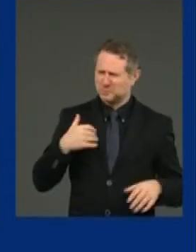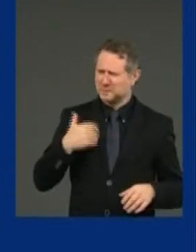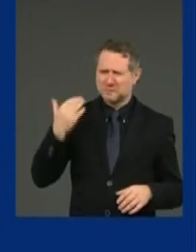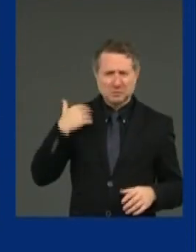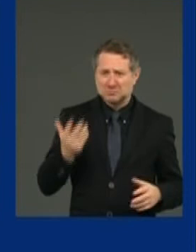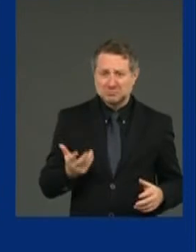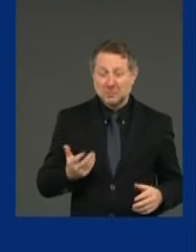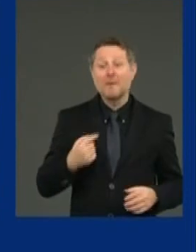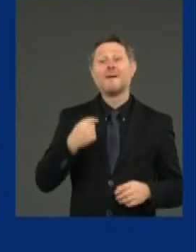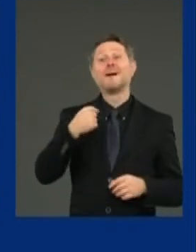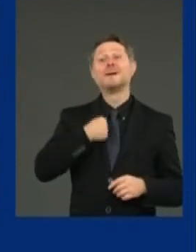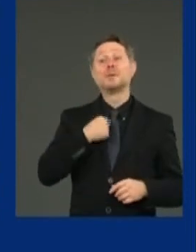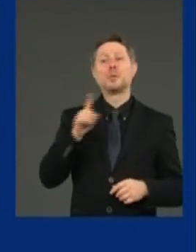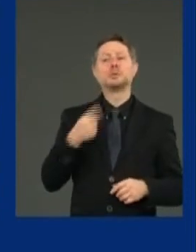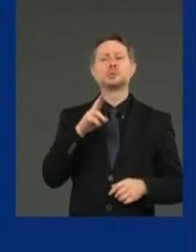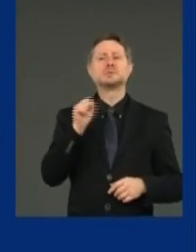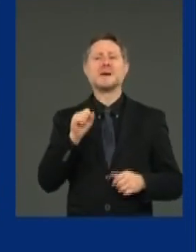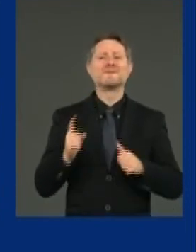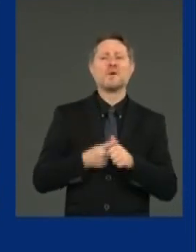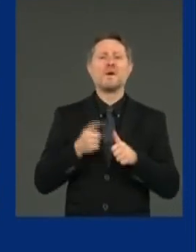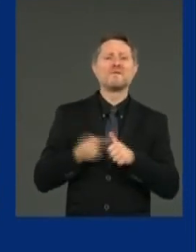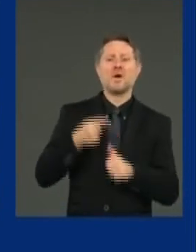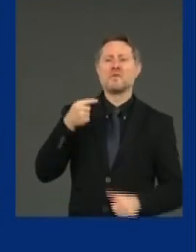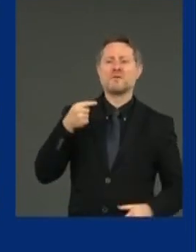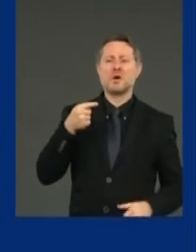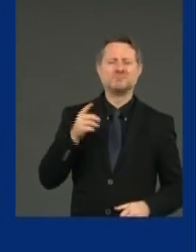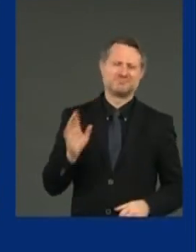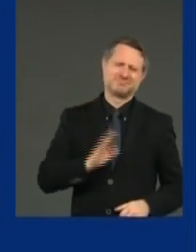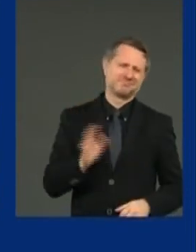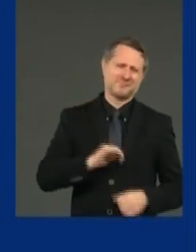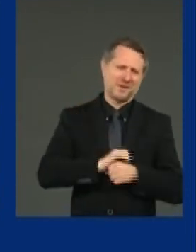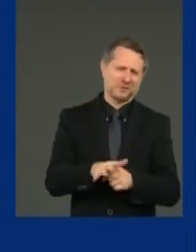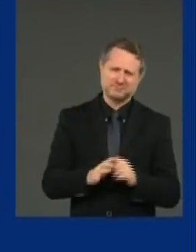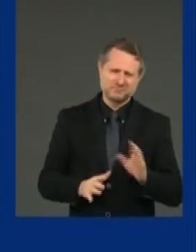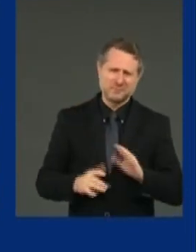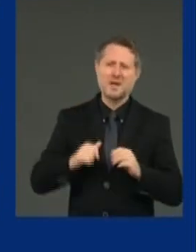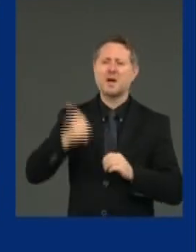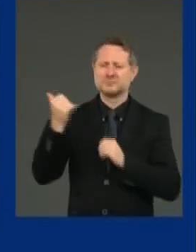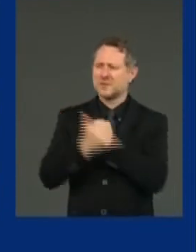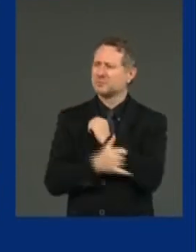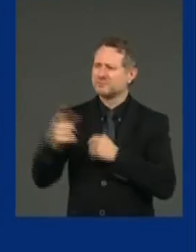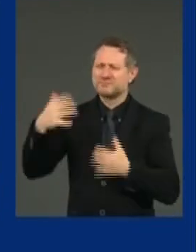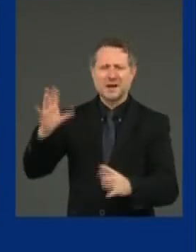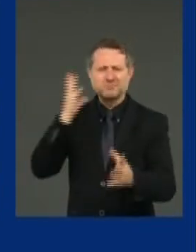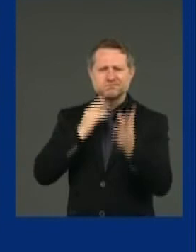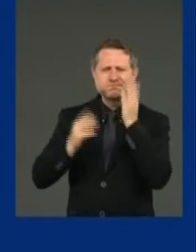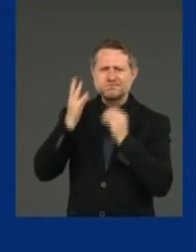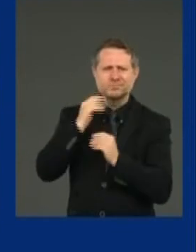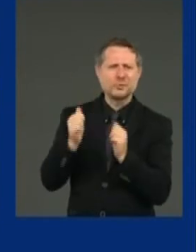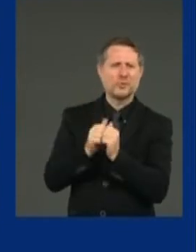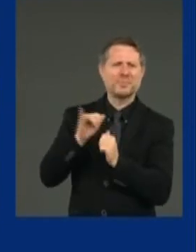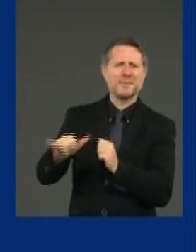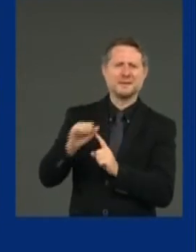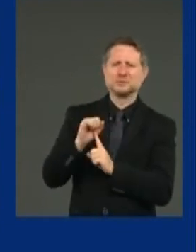COUNTRIES HAVE DONE BEFORE. WE TEND TO THINK WE ARE ALWAYS THE FIRST. WE ARE NOT THE FIRST. WE ARE NOT THE FIRST TO DEAL WITH THIS VIRUS. OTHER COUNTRIES HAVE DEALT WITH